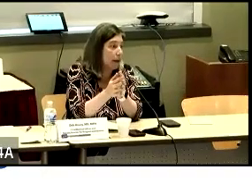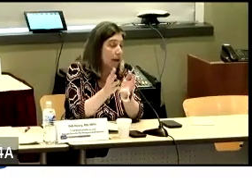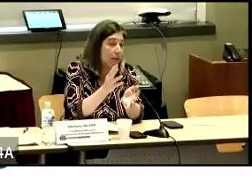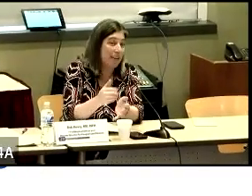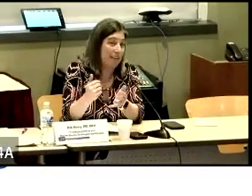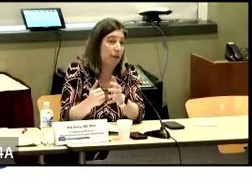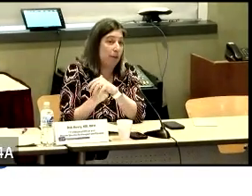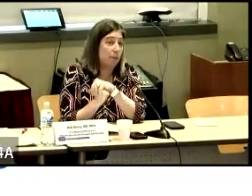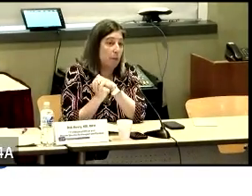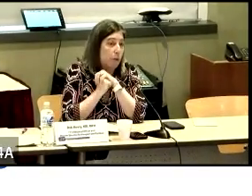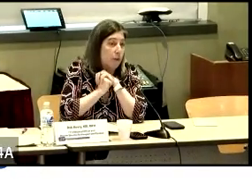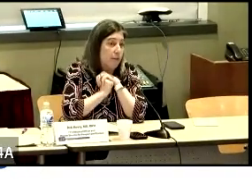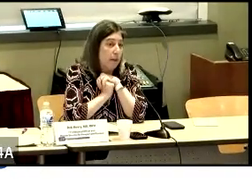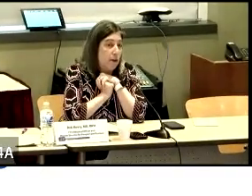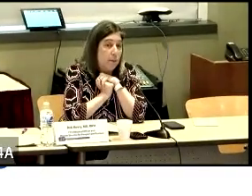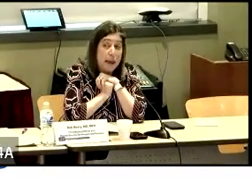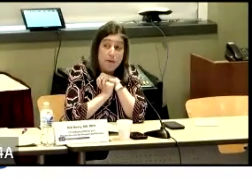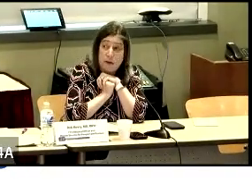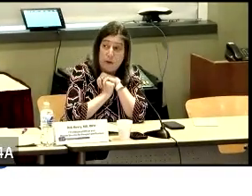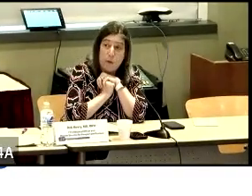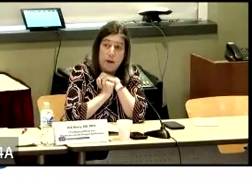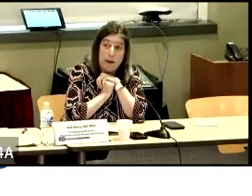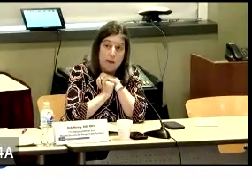That has now actually morphed into something called a Behavioral Health Coordinating Unit.